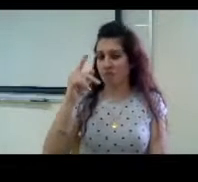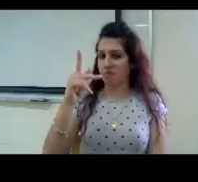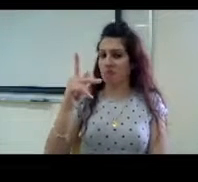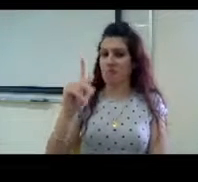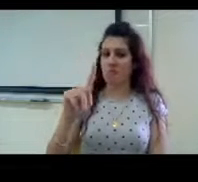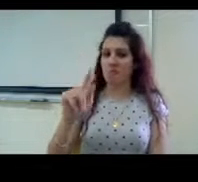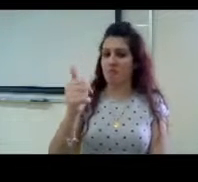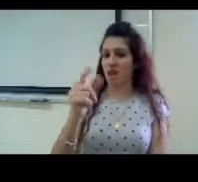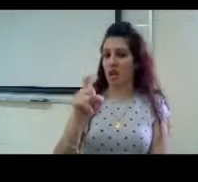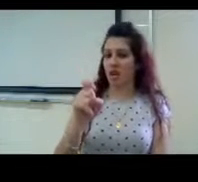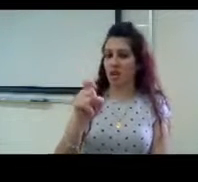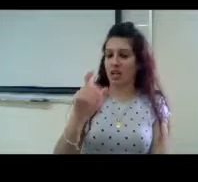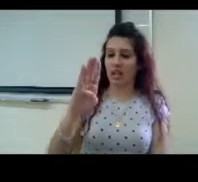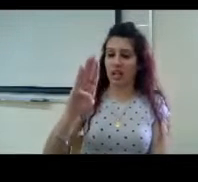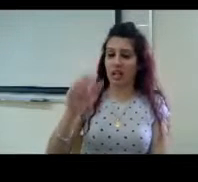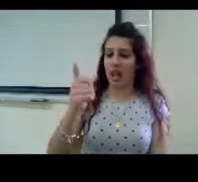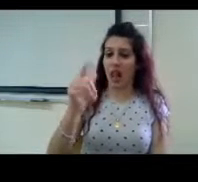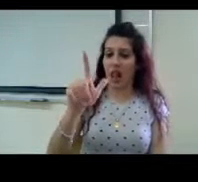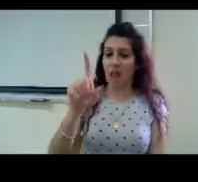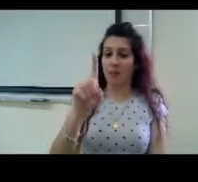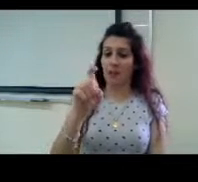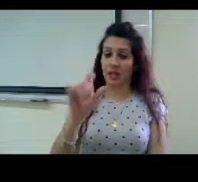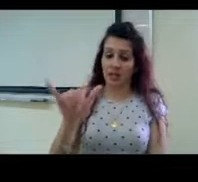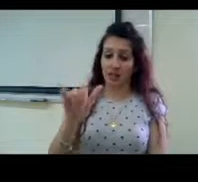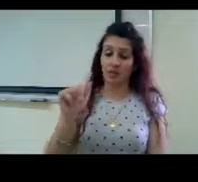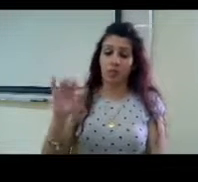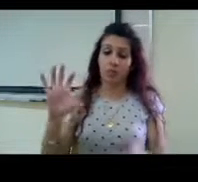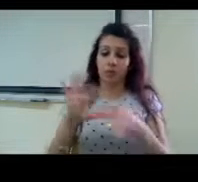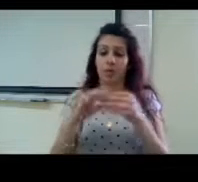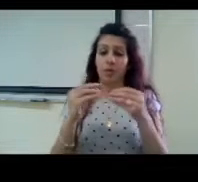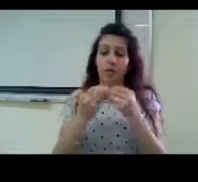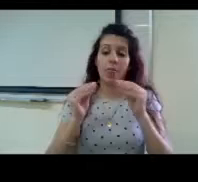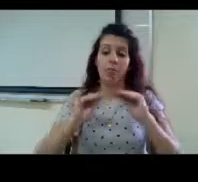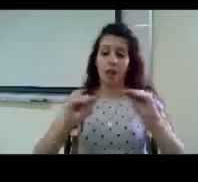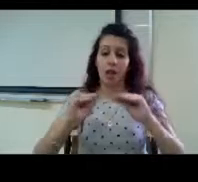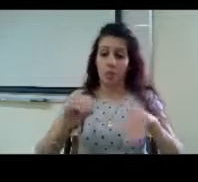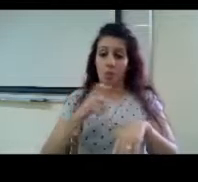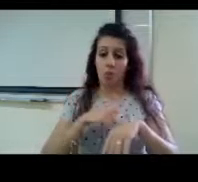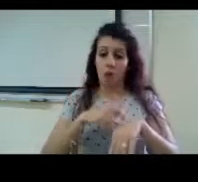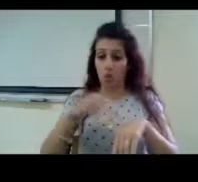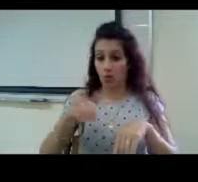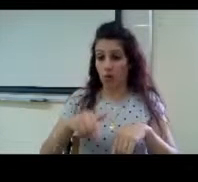that we've been supporting you in each year in Jordan thank you yeah thanks